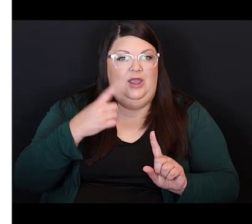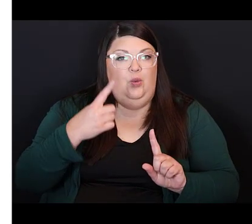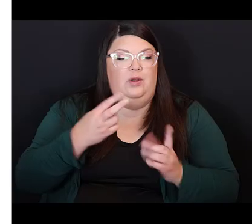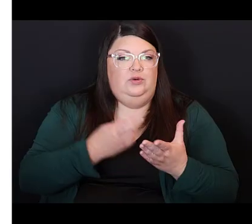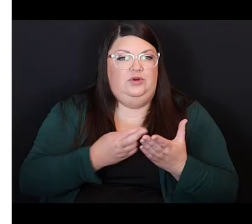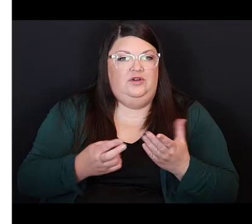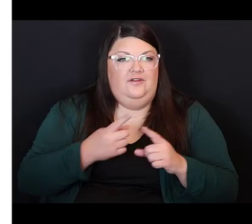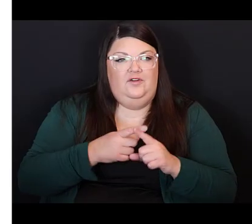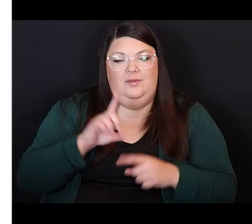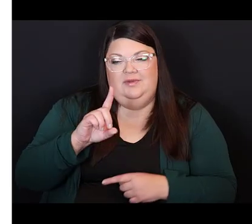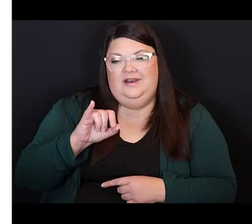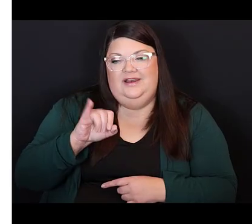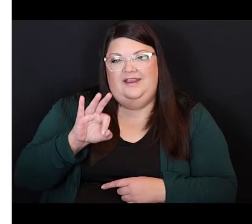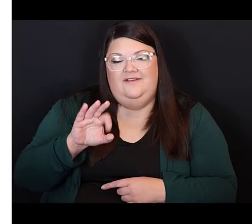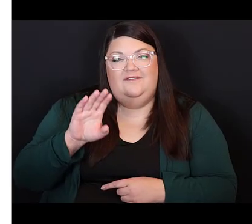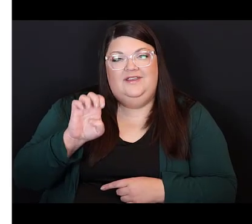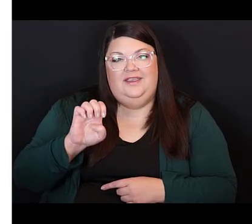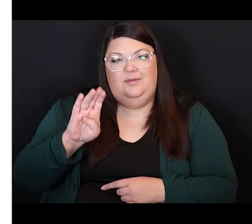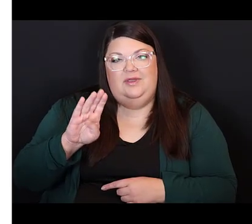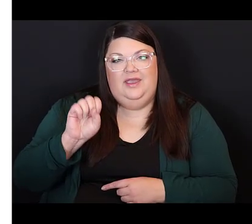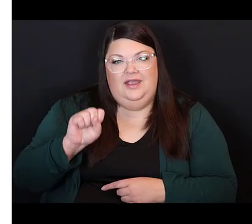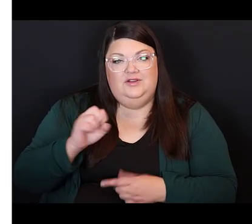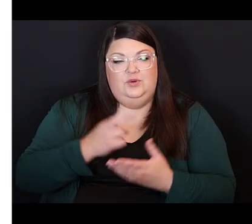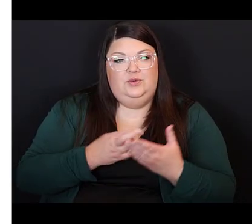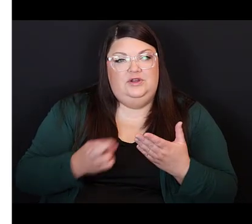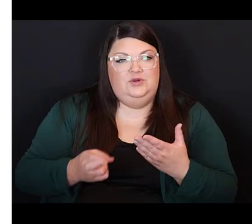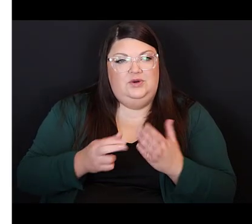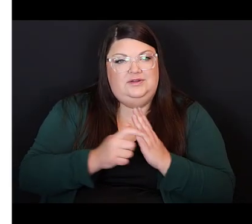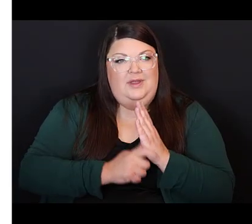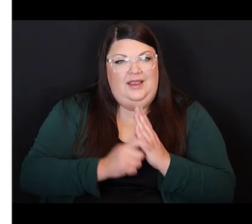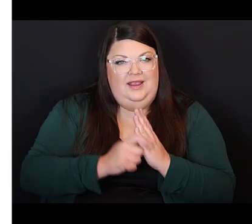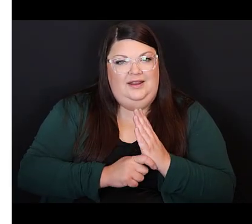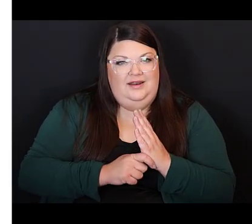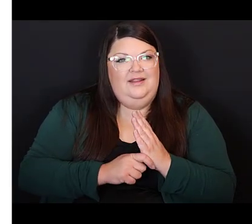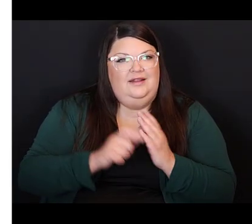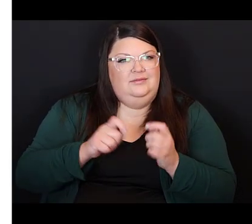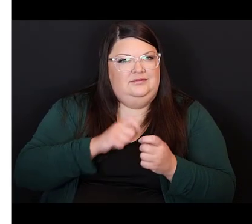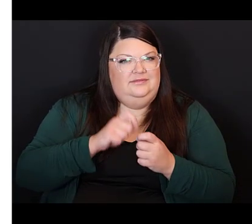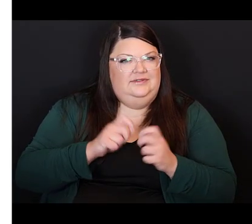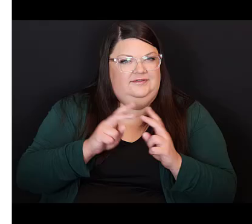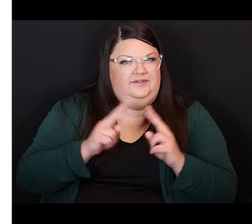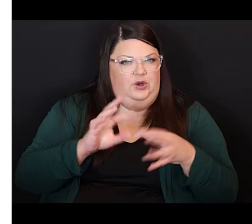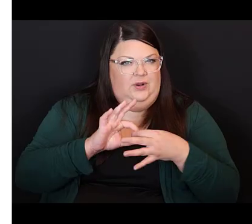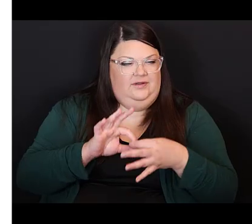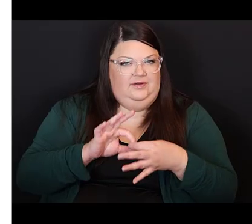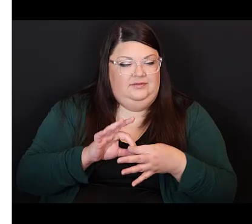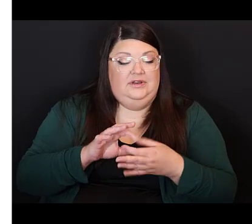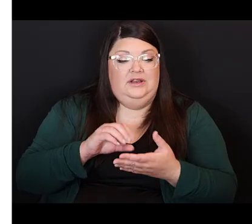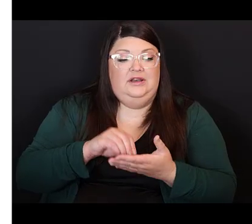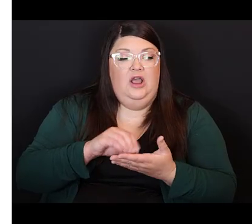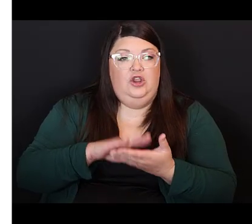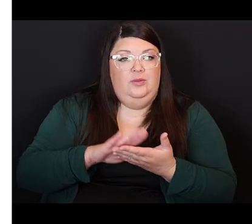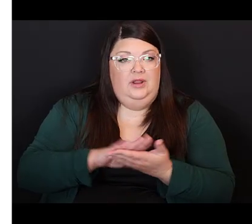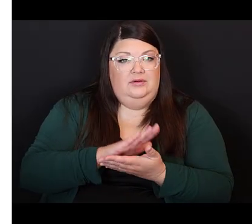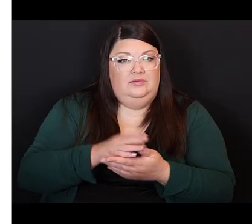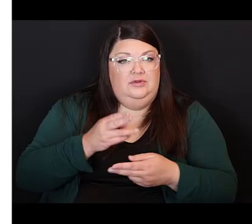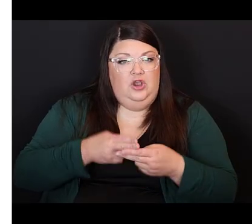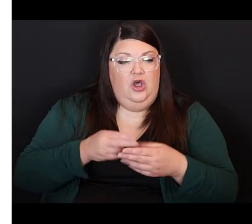we want to spotlight one resource from the DIF EBS Resource Packet that is particularly relevant.